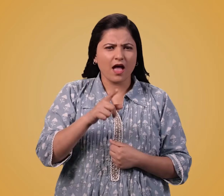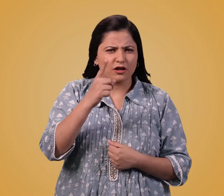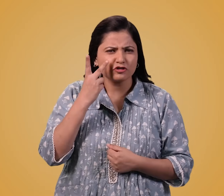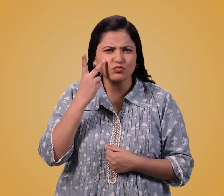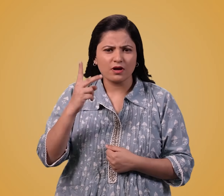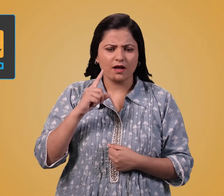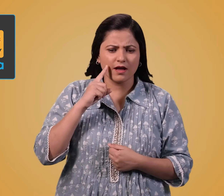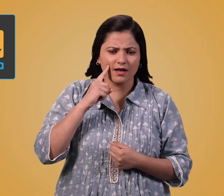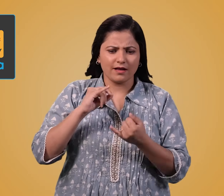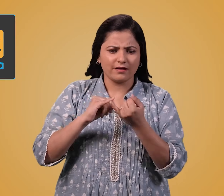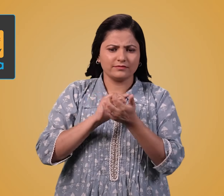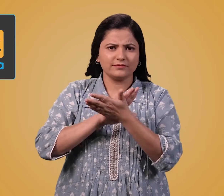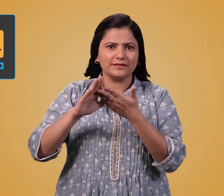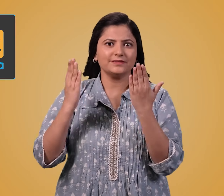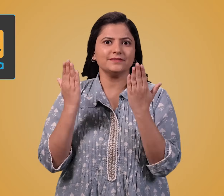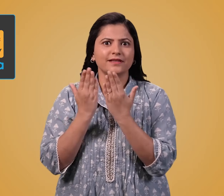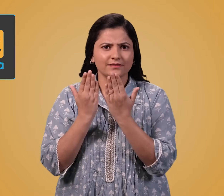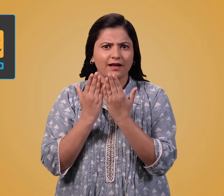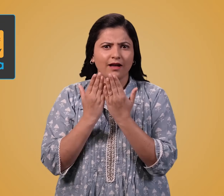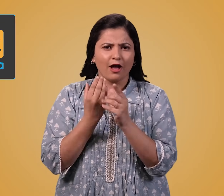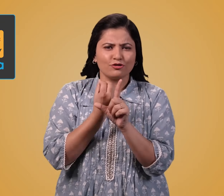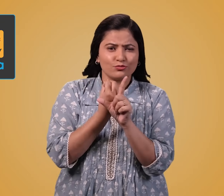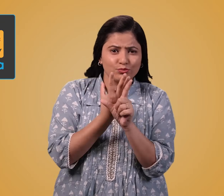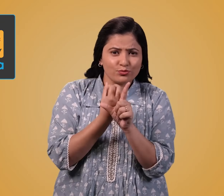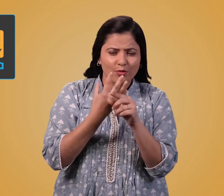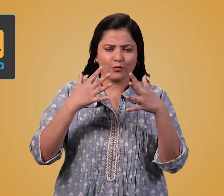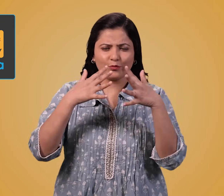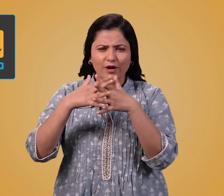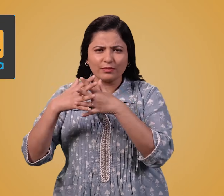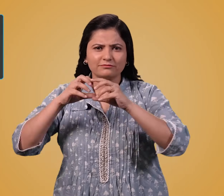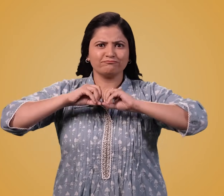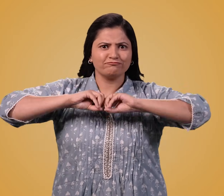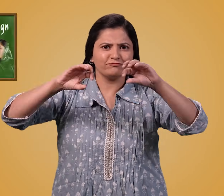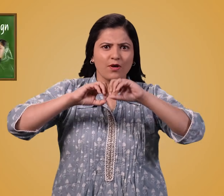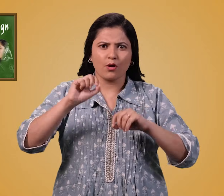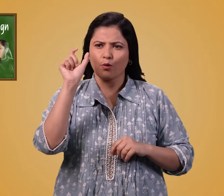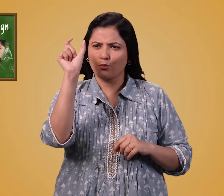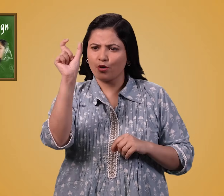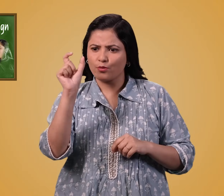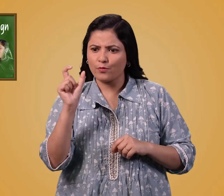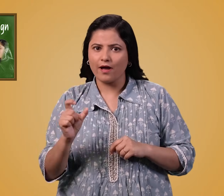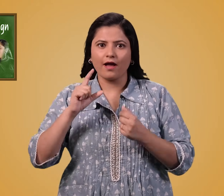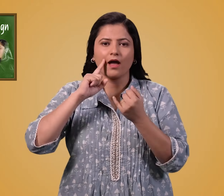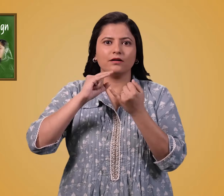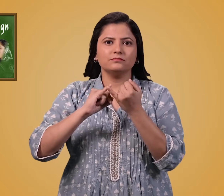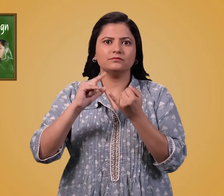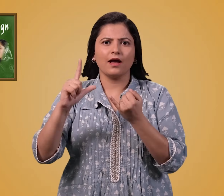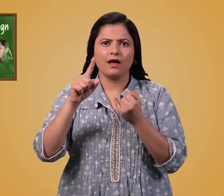Have you seen videos released by ISH Shiksha on social media?